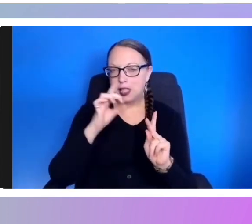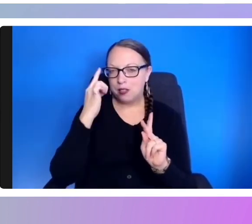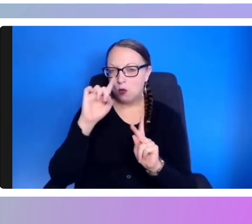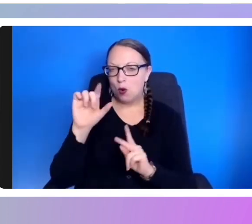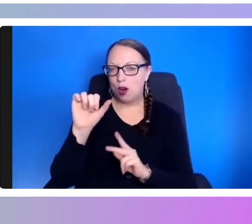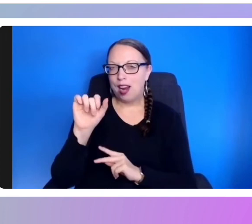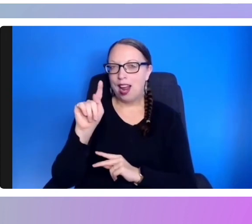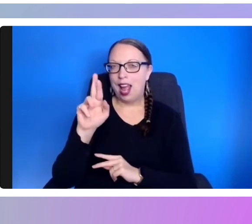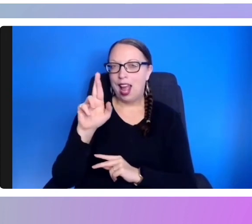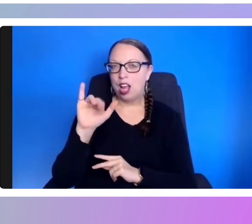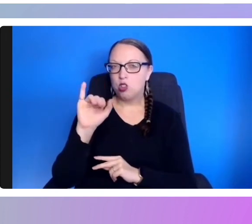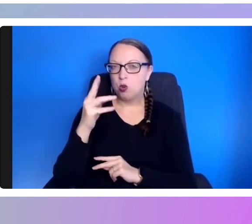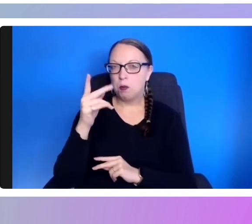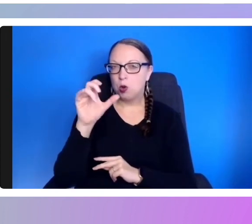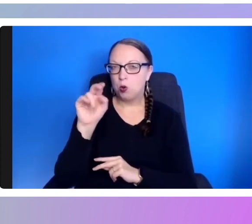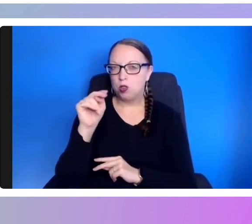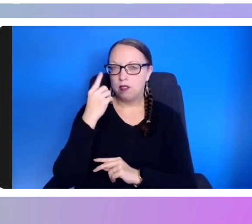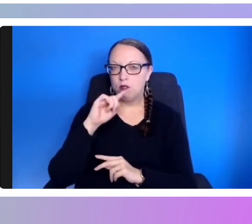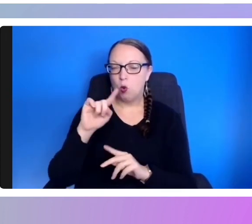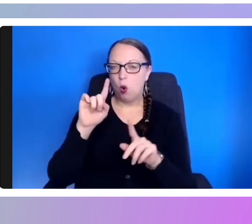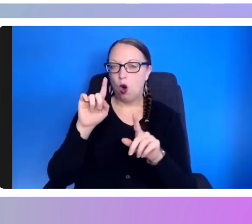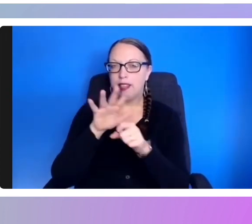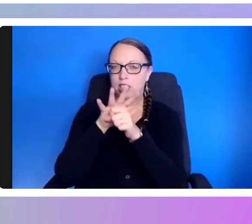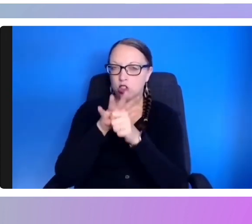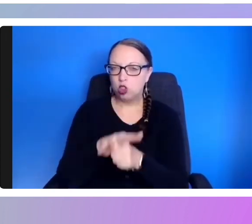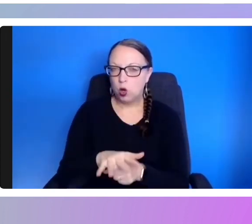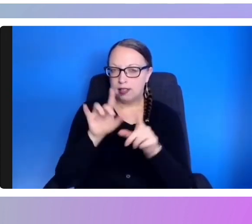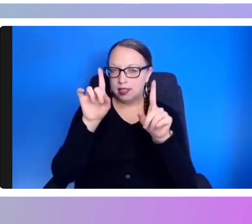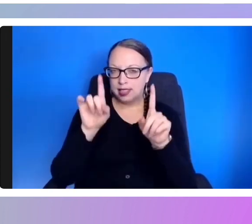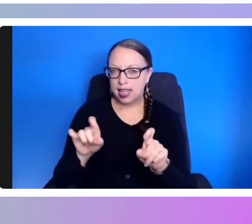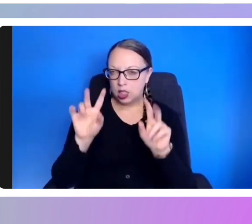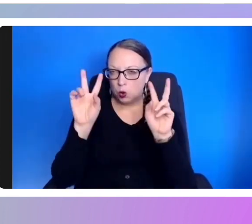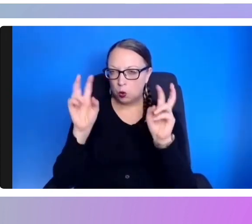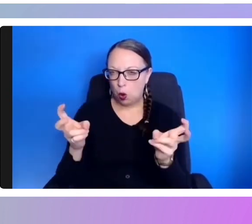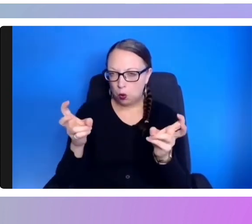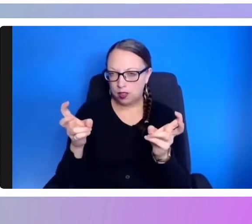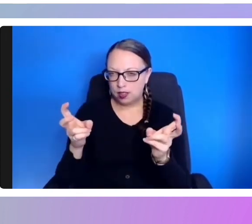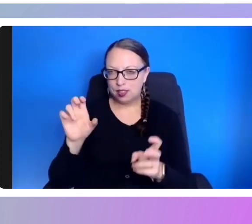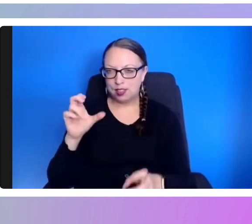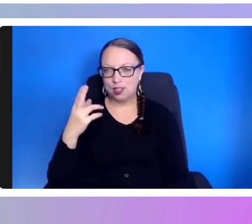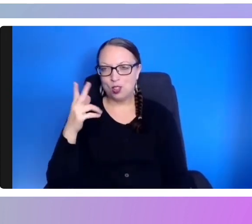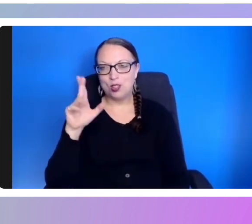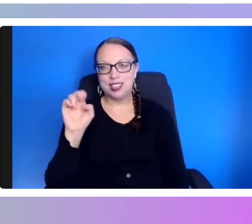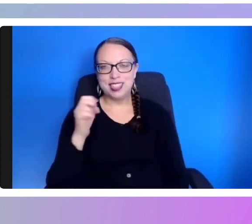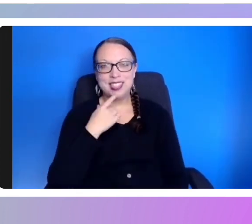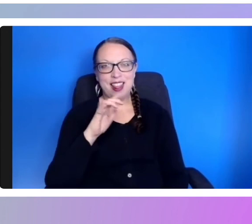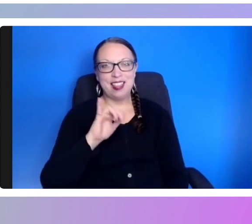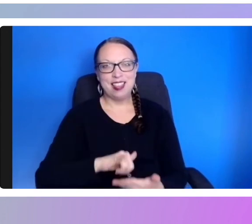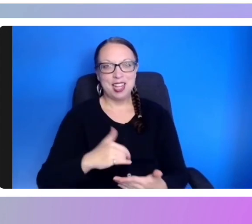for the stress test quote you referenced? That's me. That's right. - You quote me on that one,